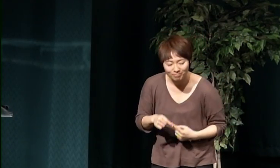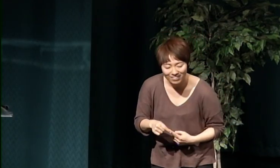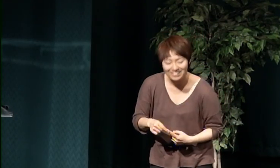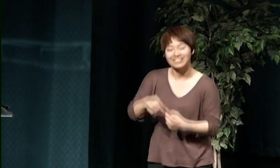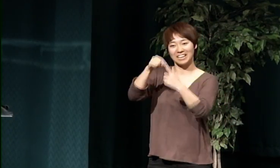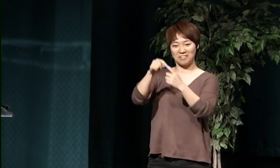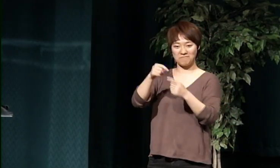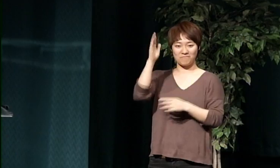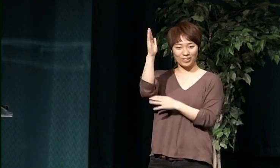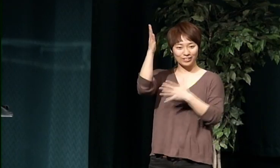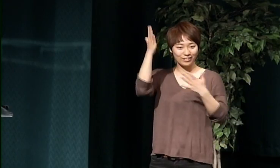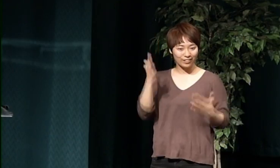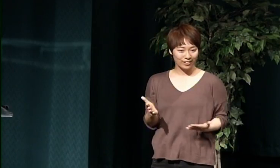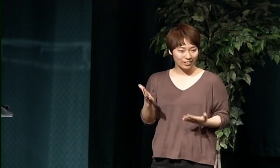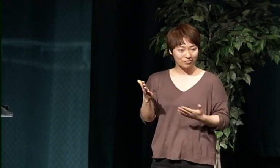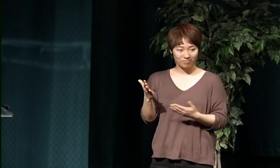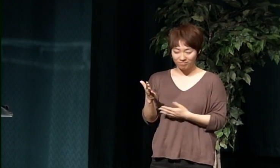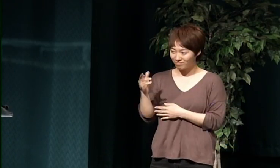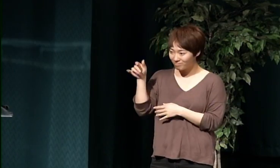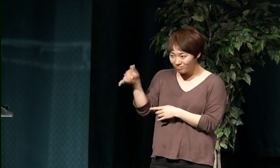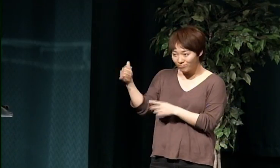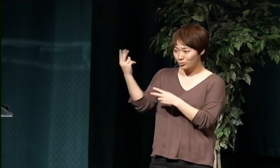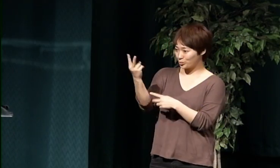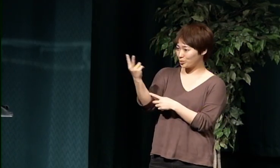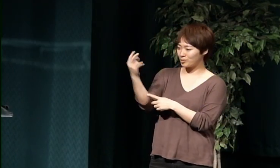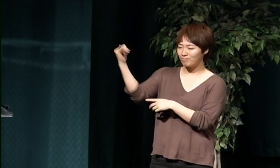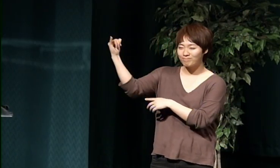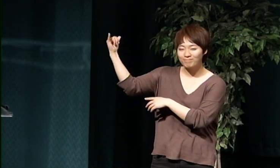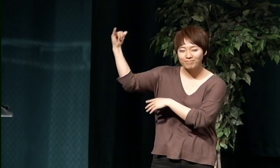and welcome our two very special presenters